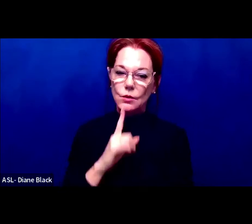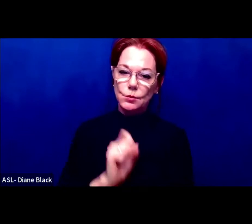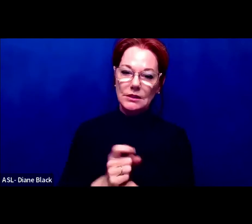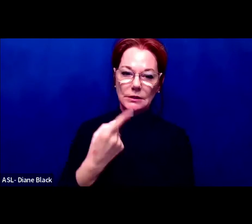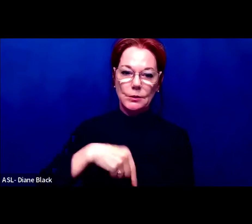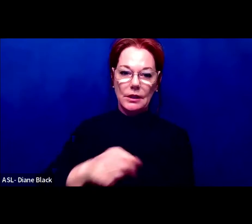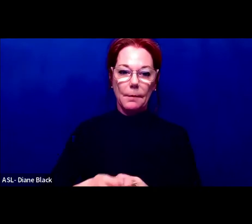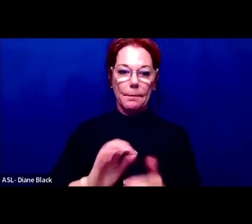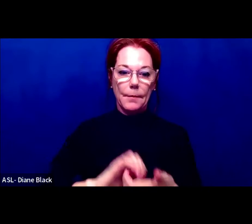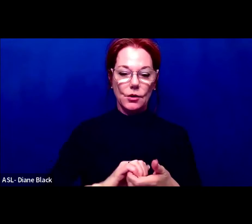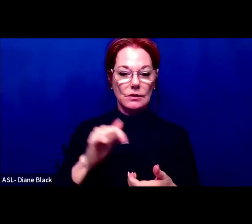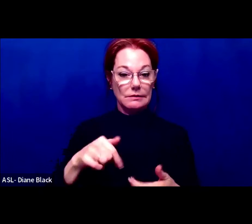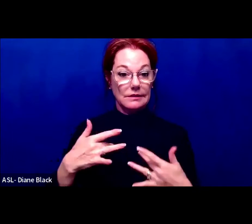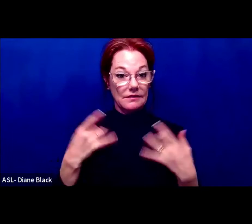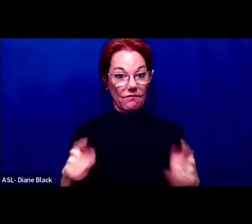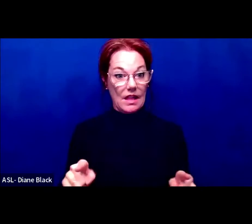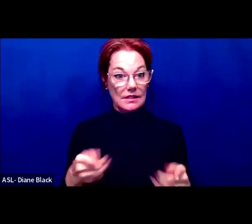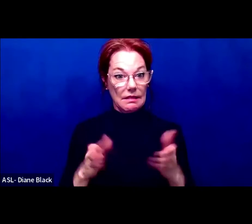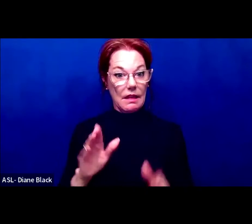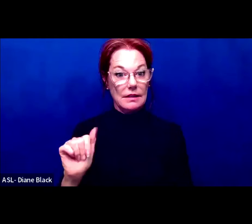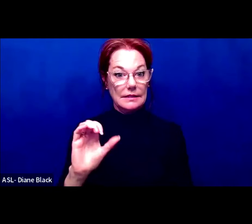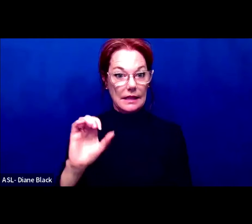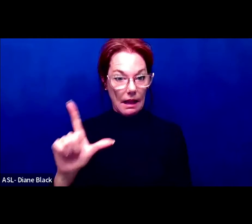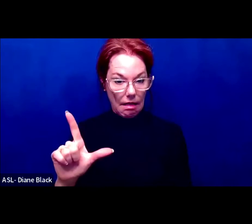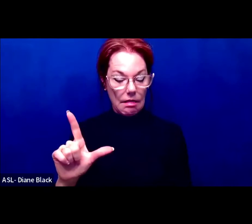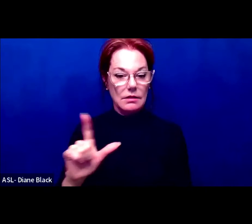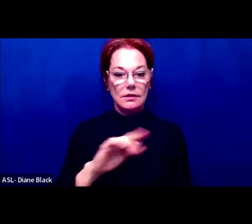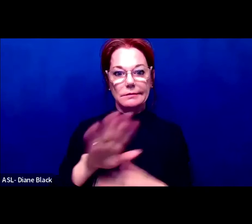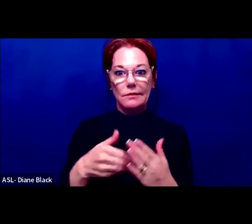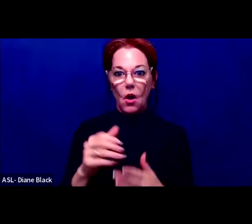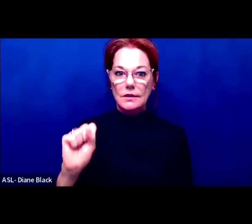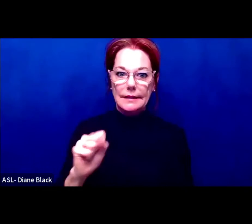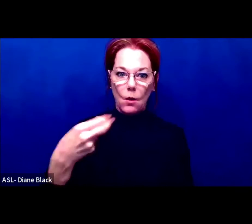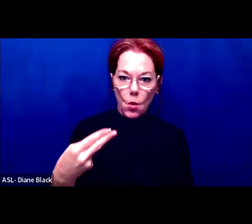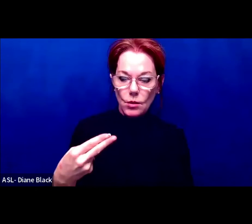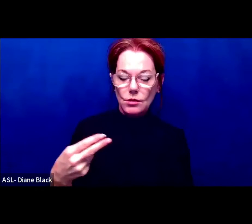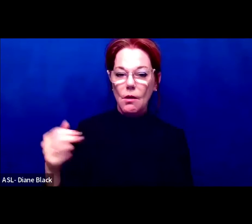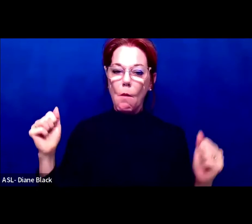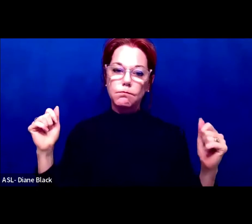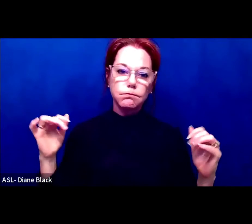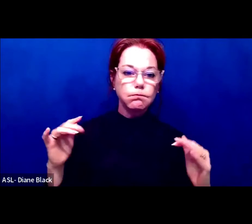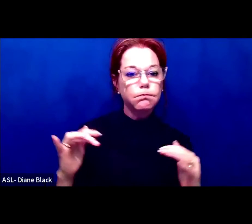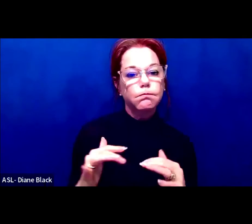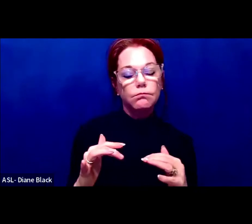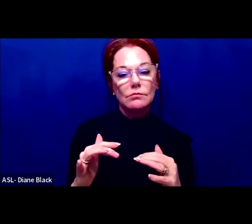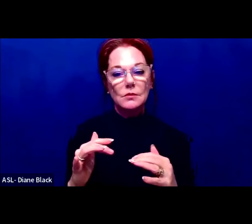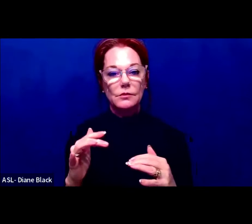ACL and all of our grantees and stakeholders a chance to gather and share our experiences and